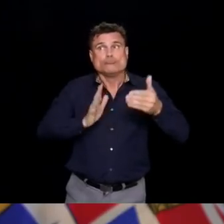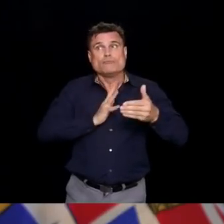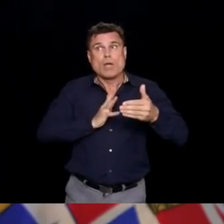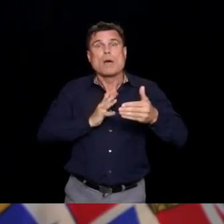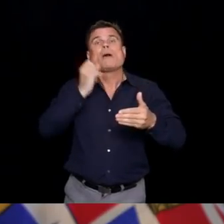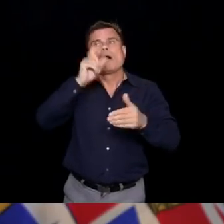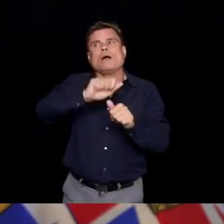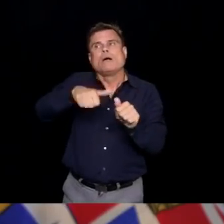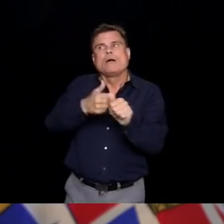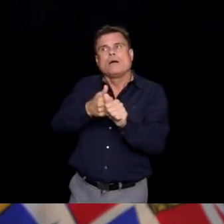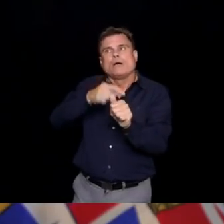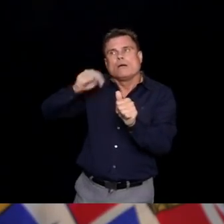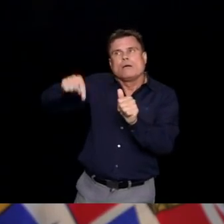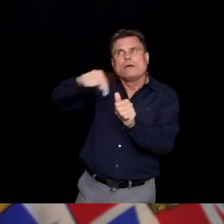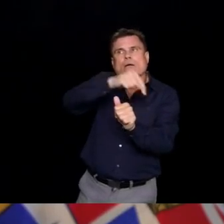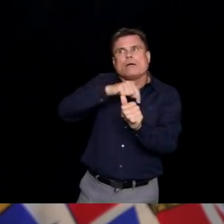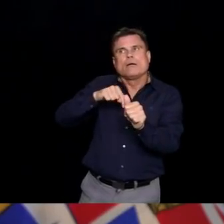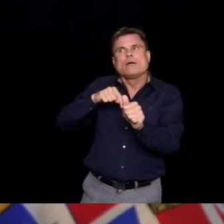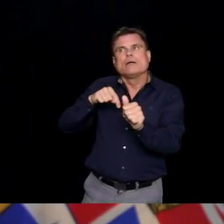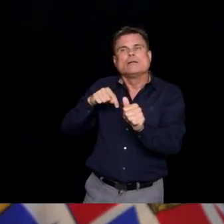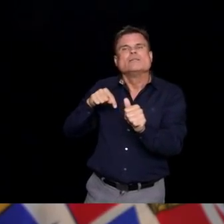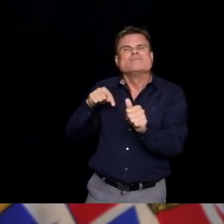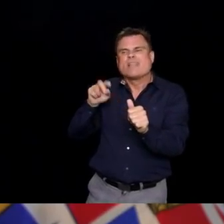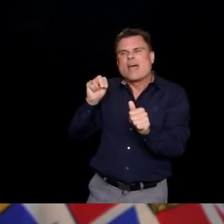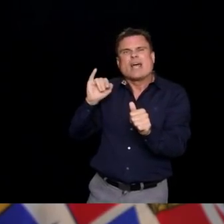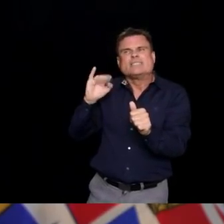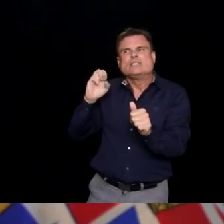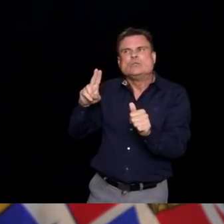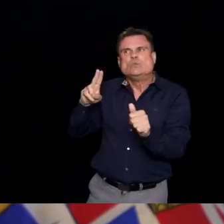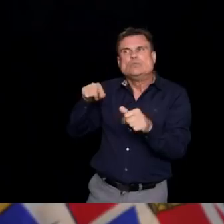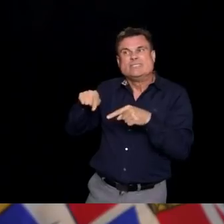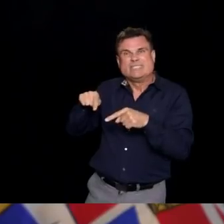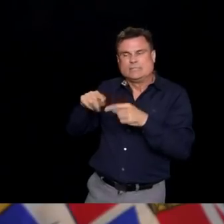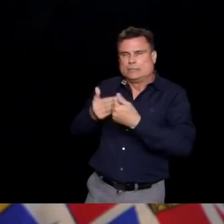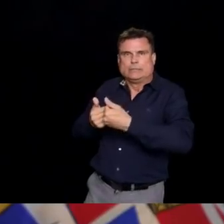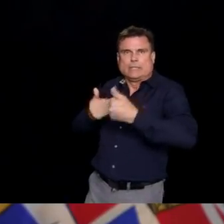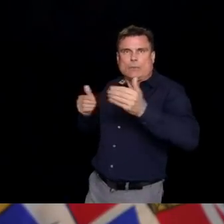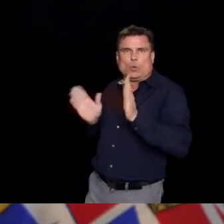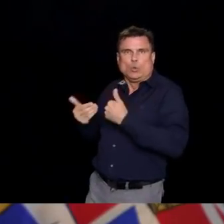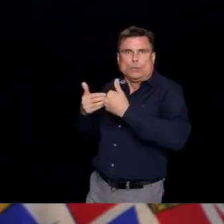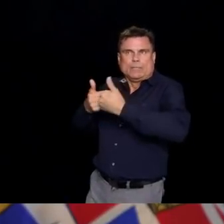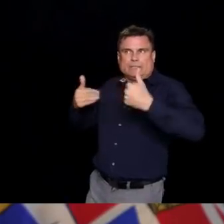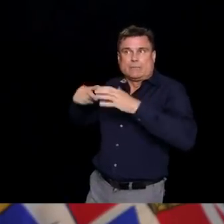fully operational and a backup separate neonatal intensive care unit has been set up at St.